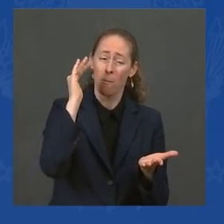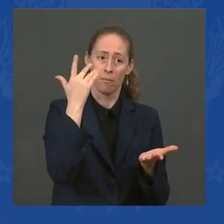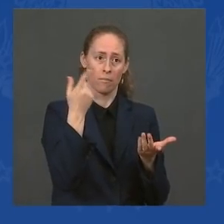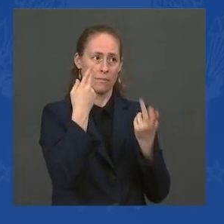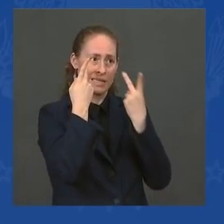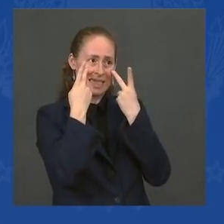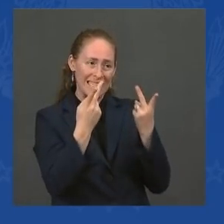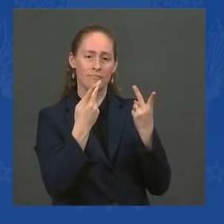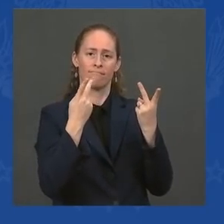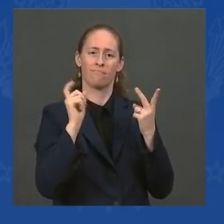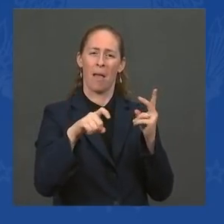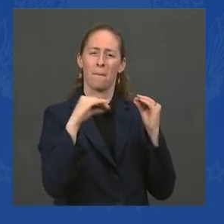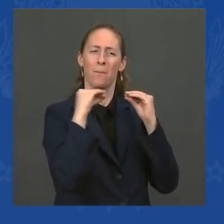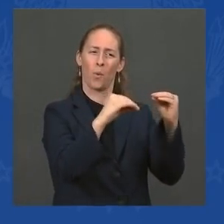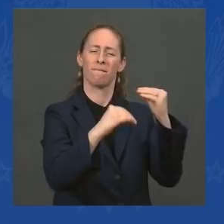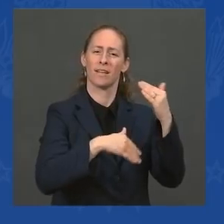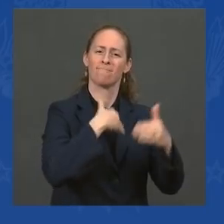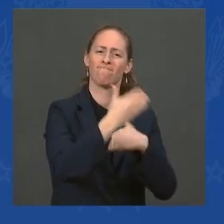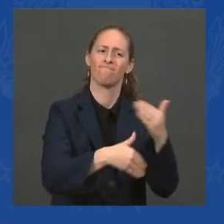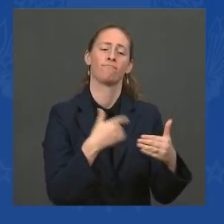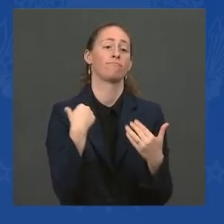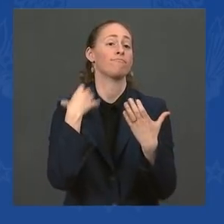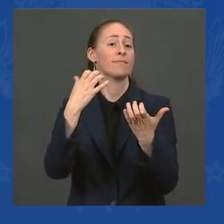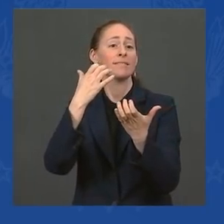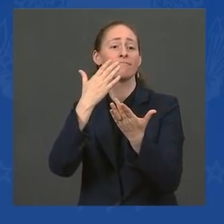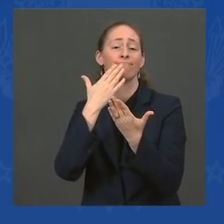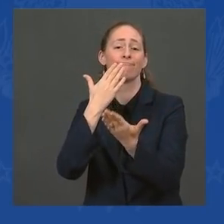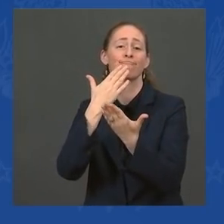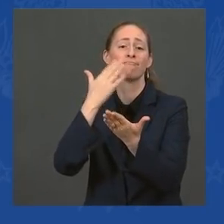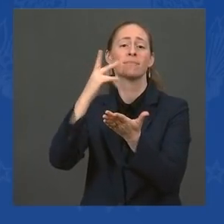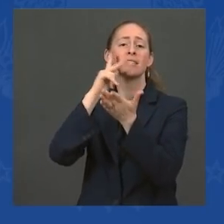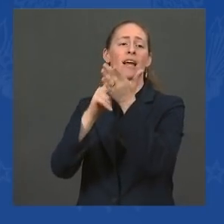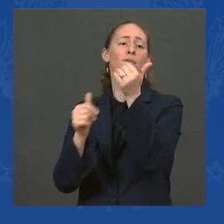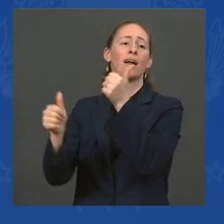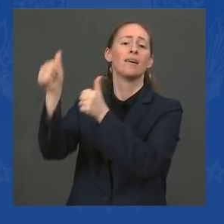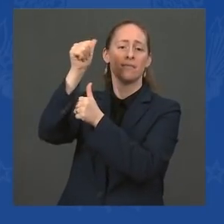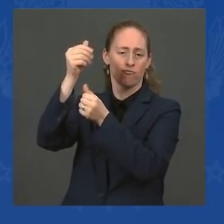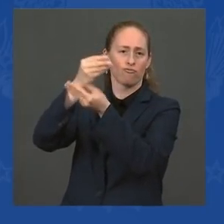I want to thank the Secretary of Treasury, Secretary Yellen; Commerce Secretary Raimondo --